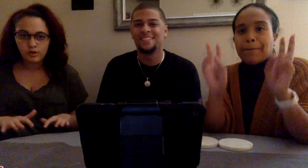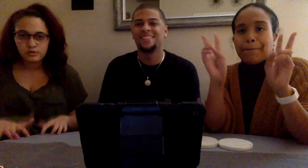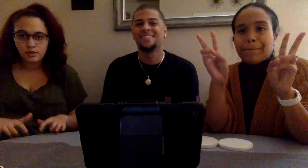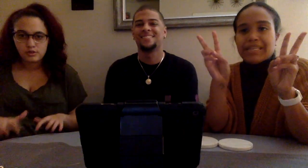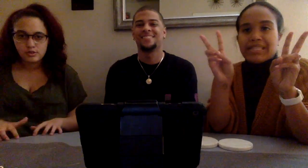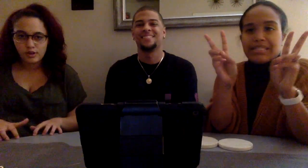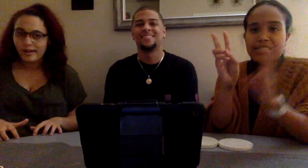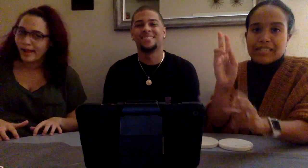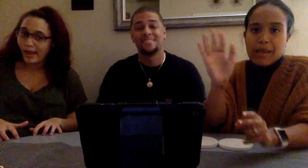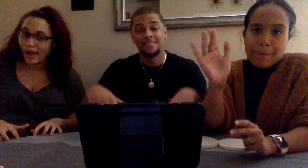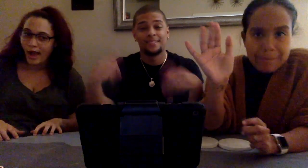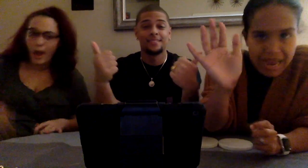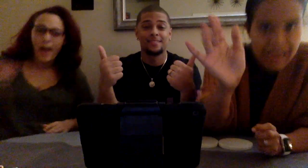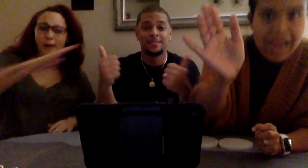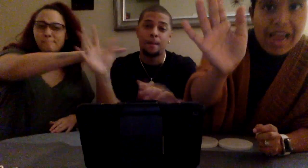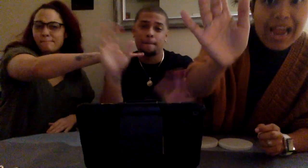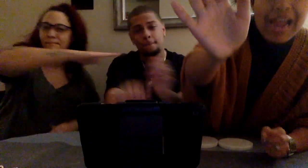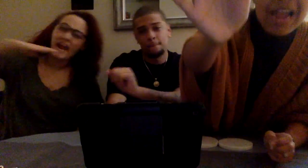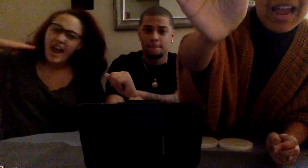Vicky: PEACEEE! Daisy: PERIODTTT!